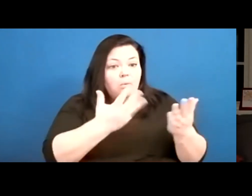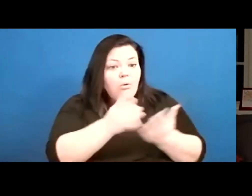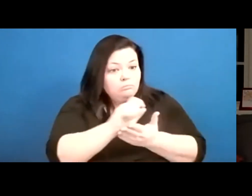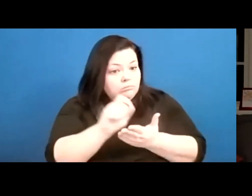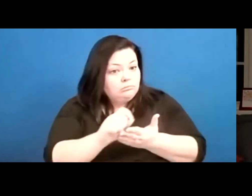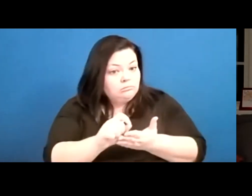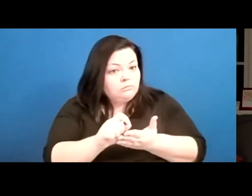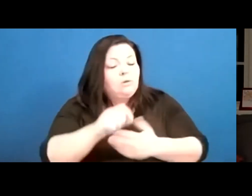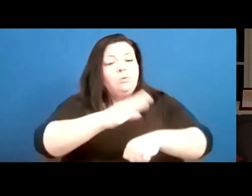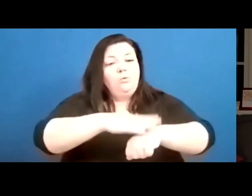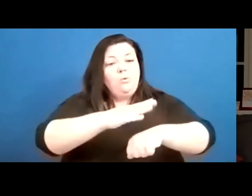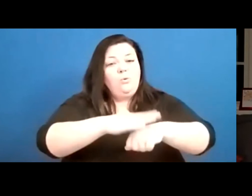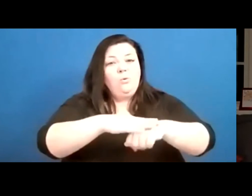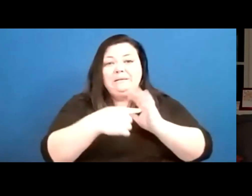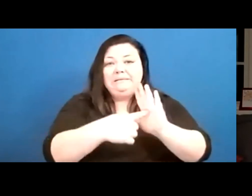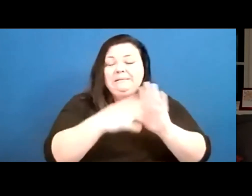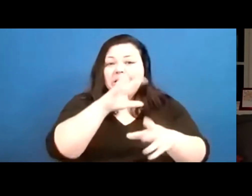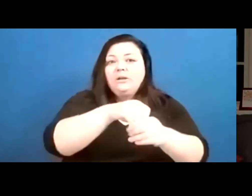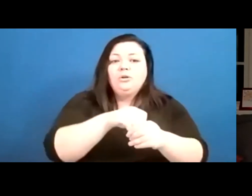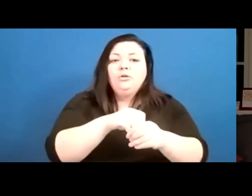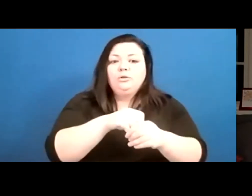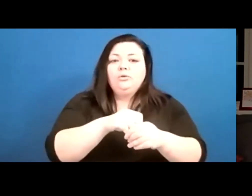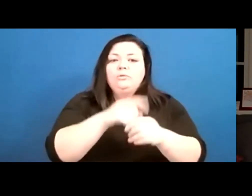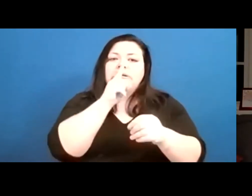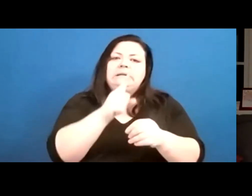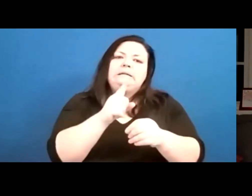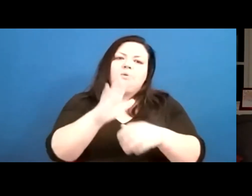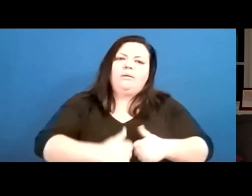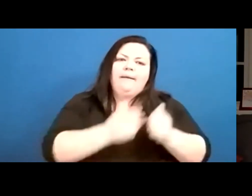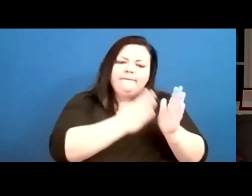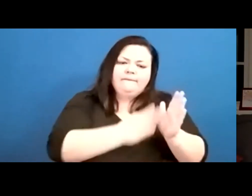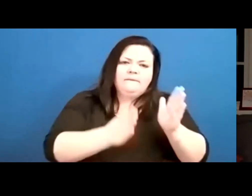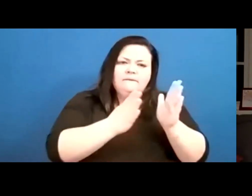warning signs include getting affairs in order, giving away prized possessions,